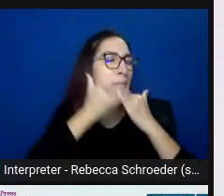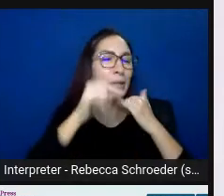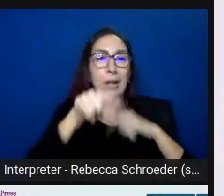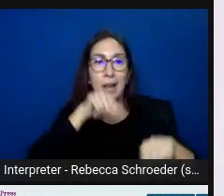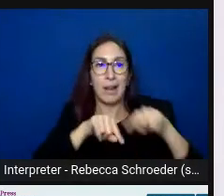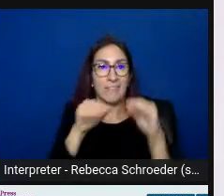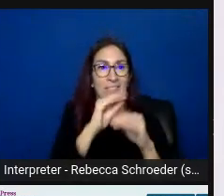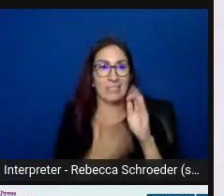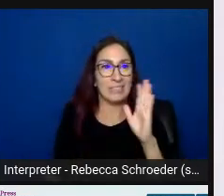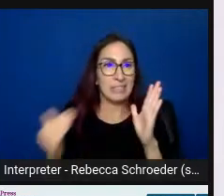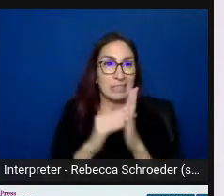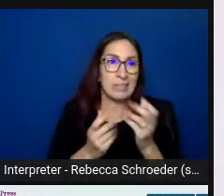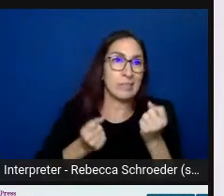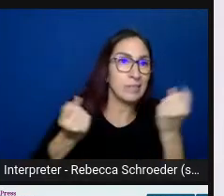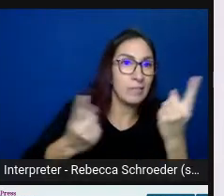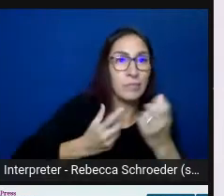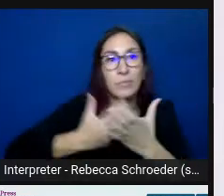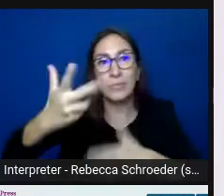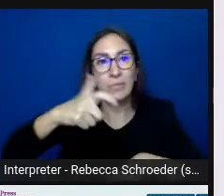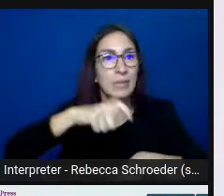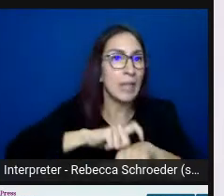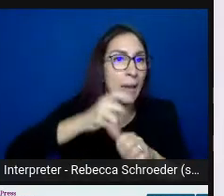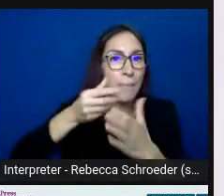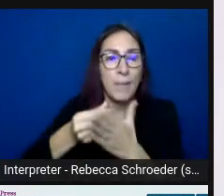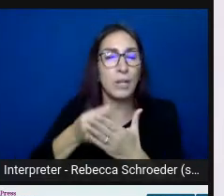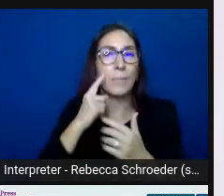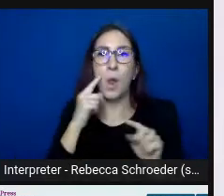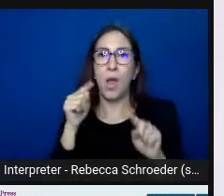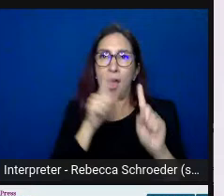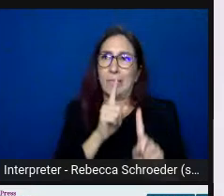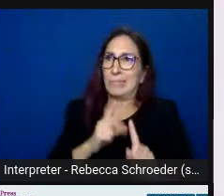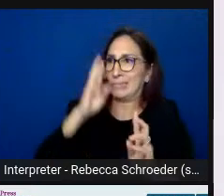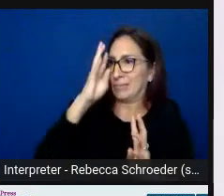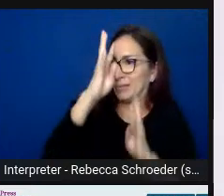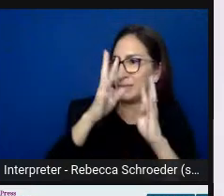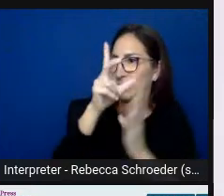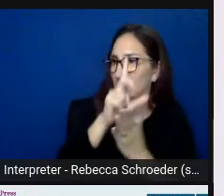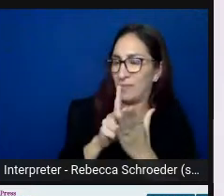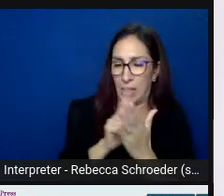Putting that effort into the architecture guides the overall development process with all the stakeholders